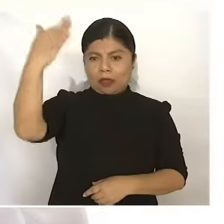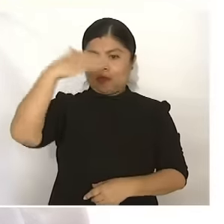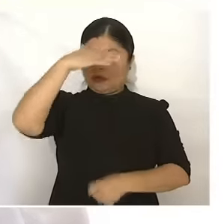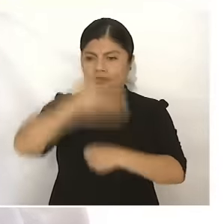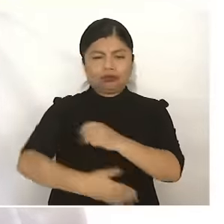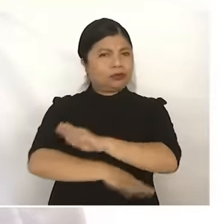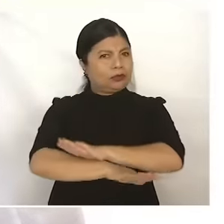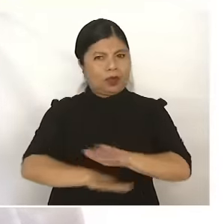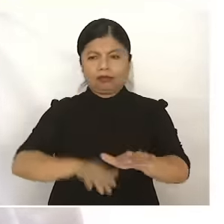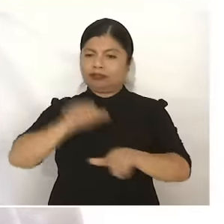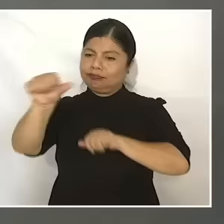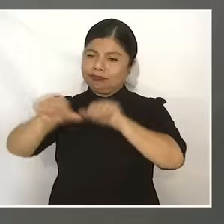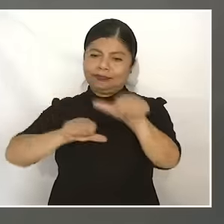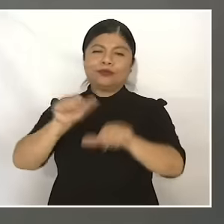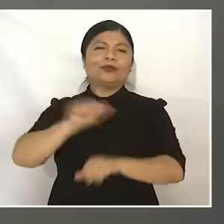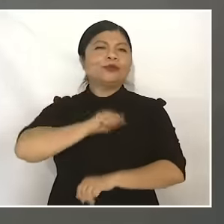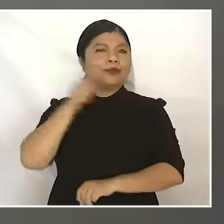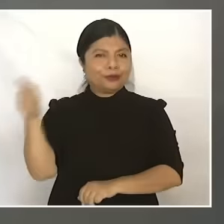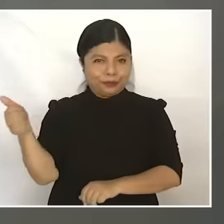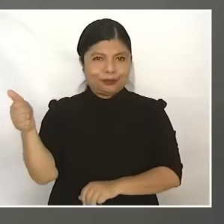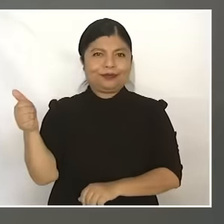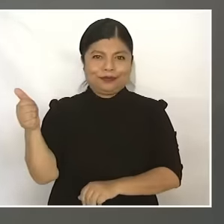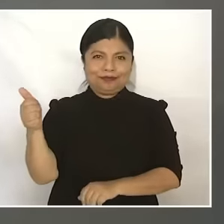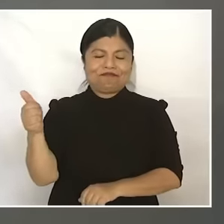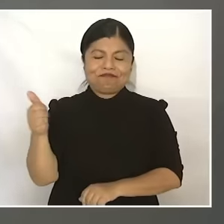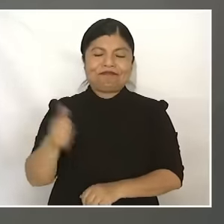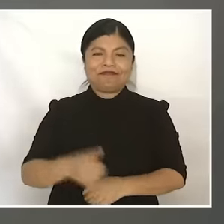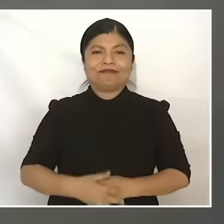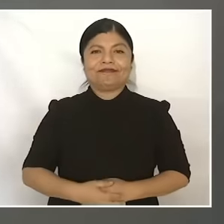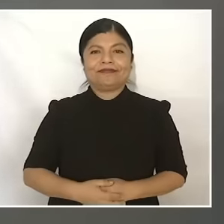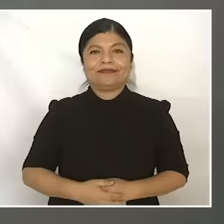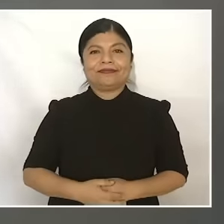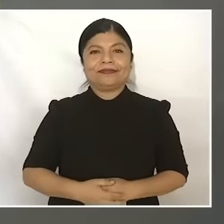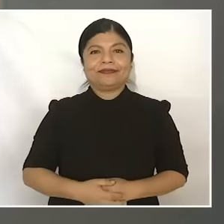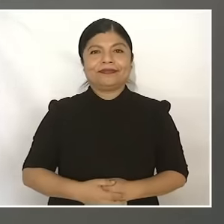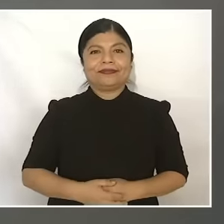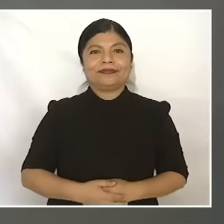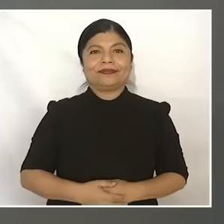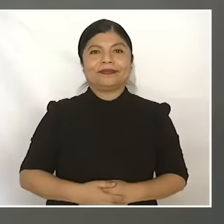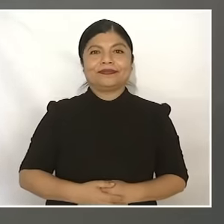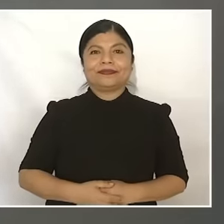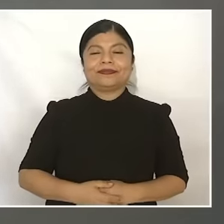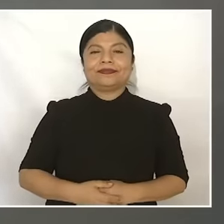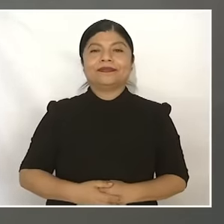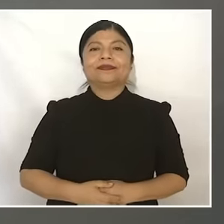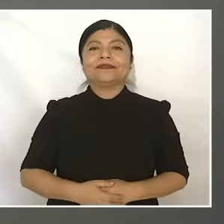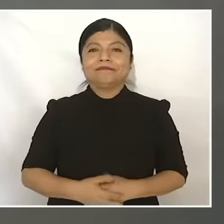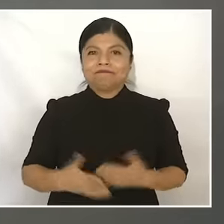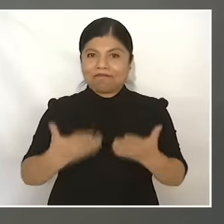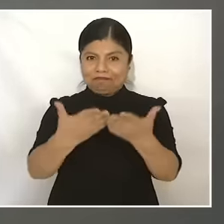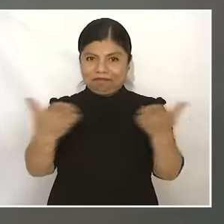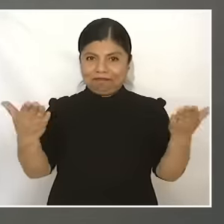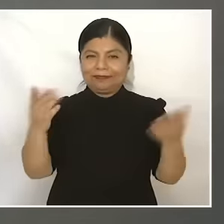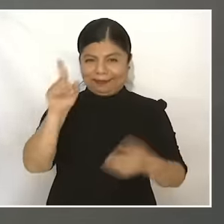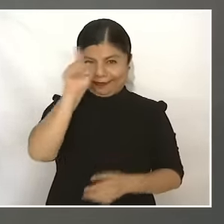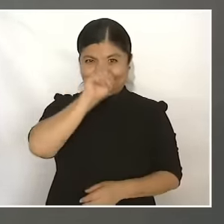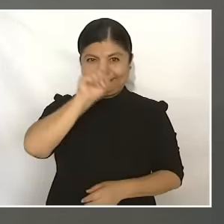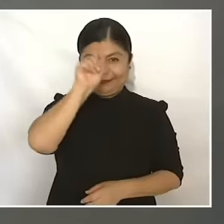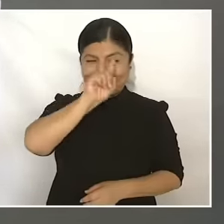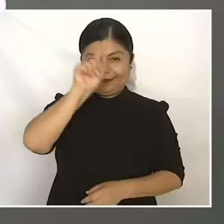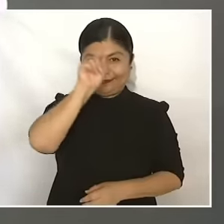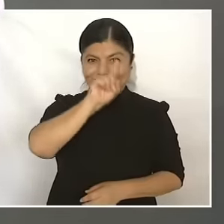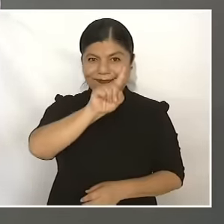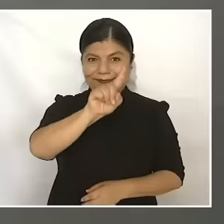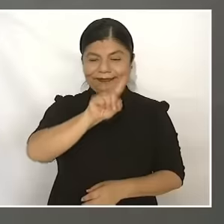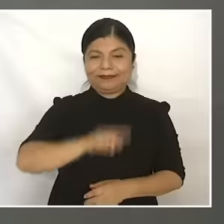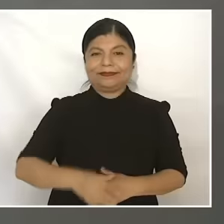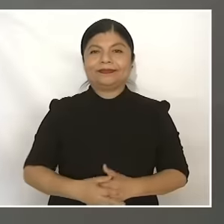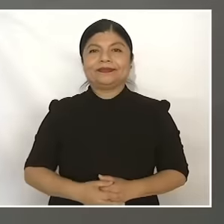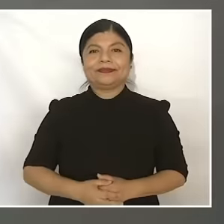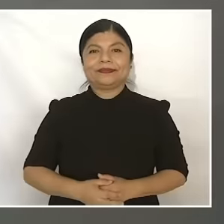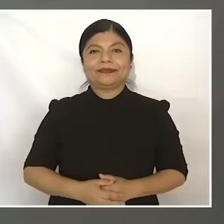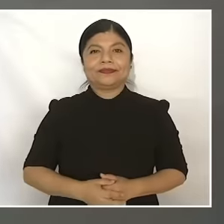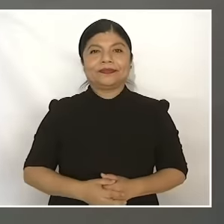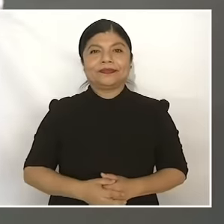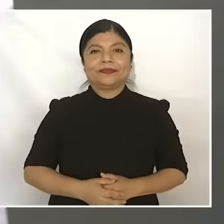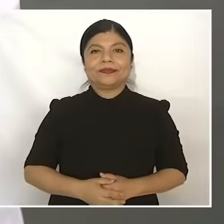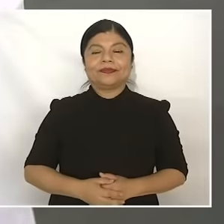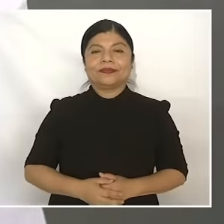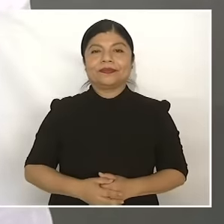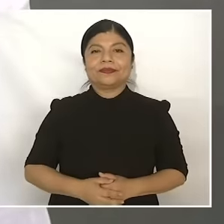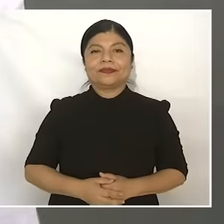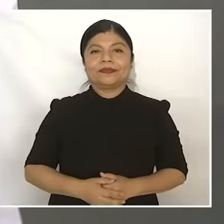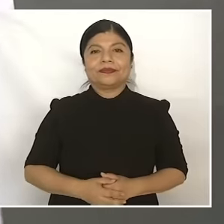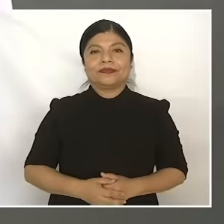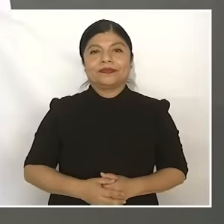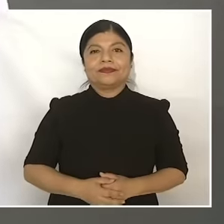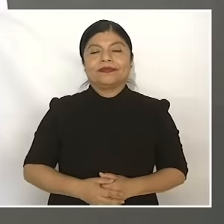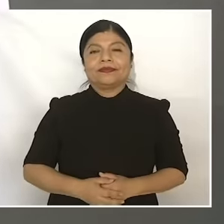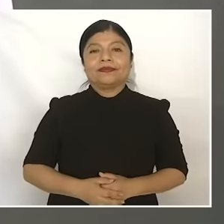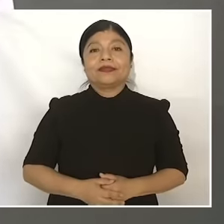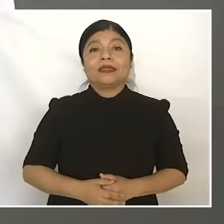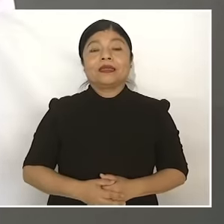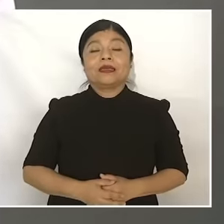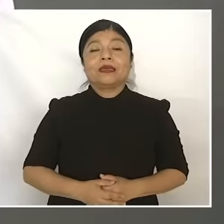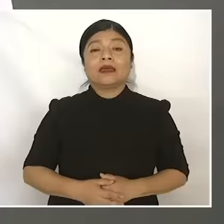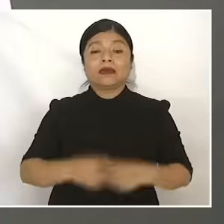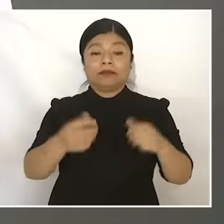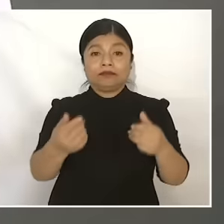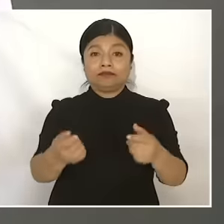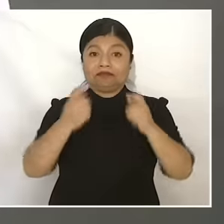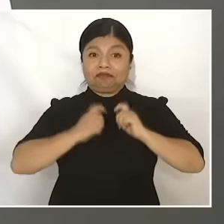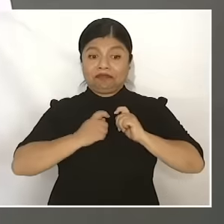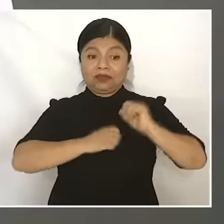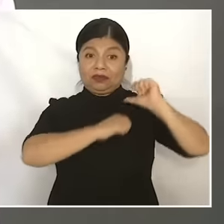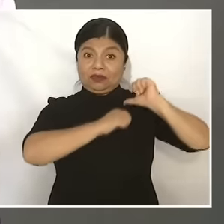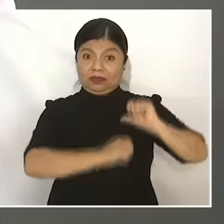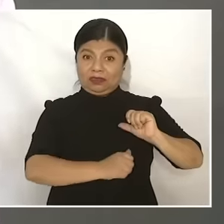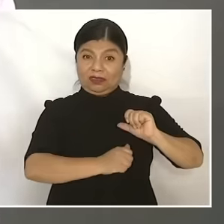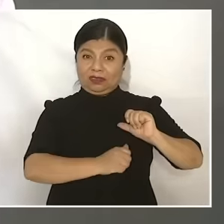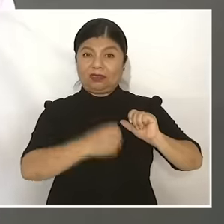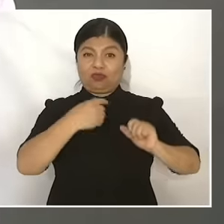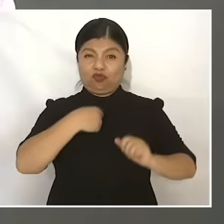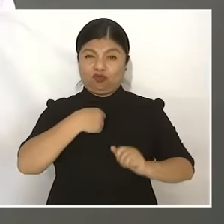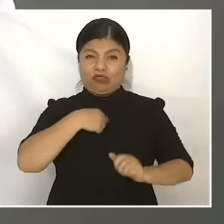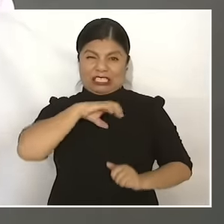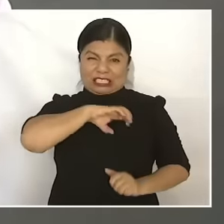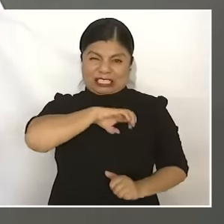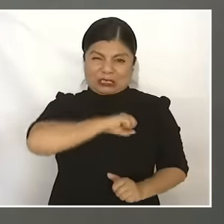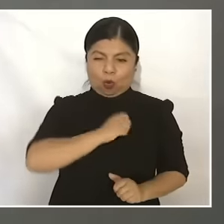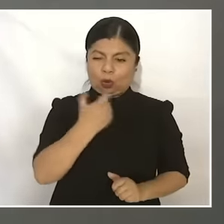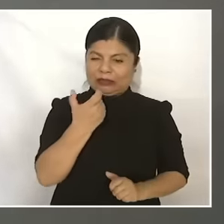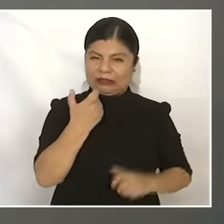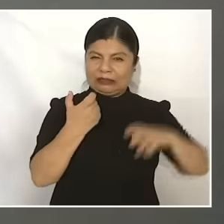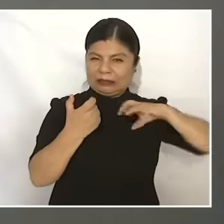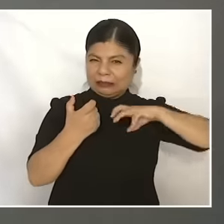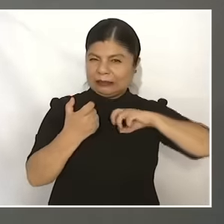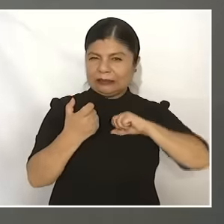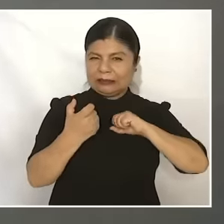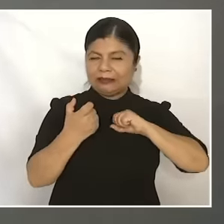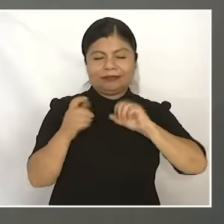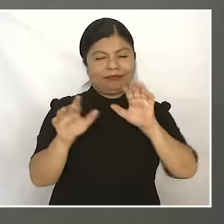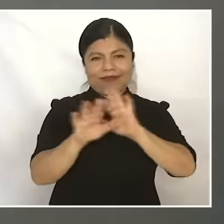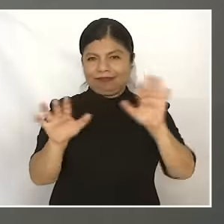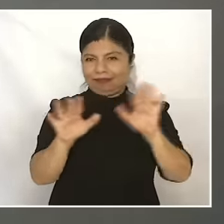, also a piece of advice for everyone, you don't have to be very attached to power or money.